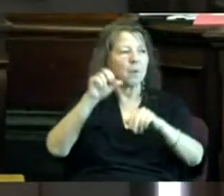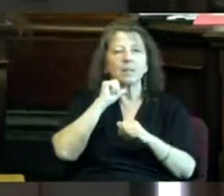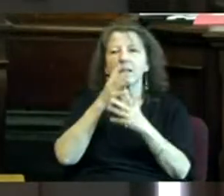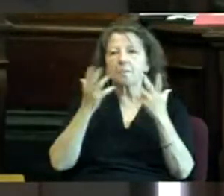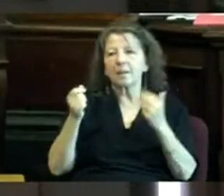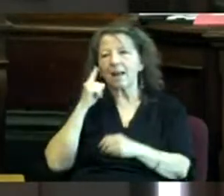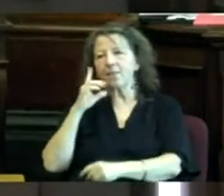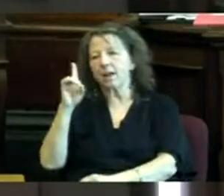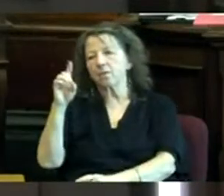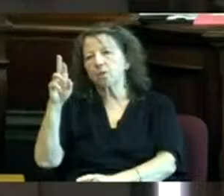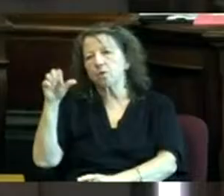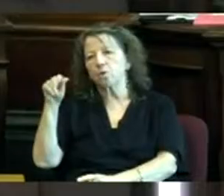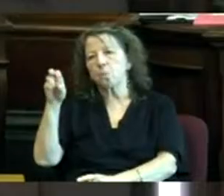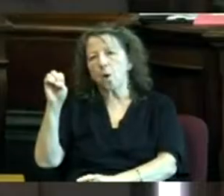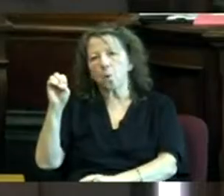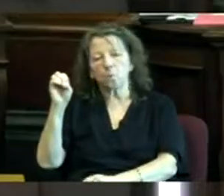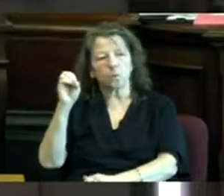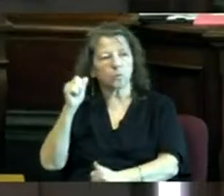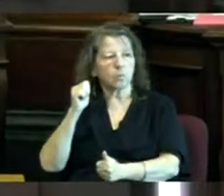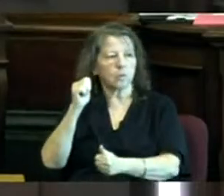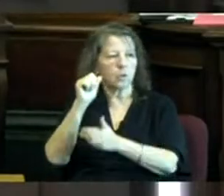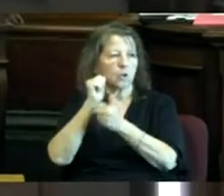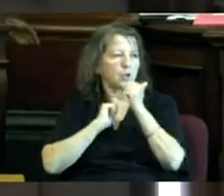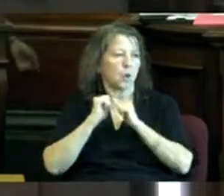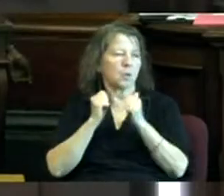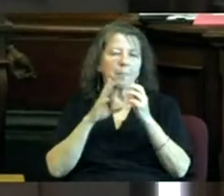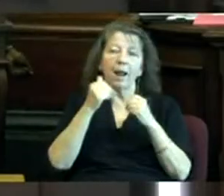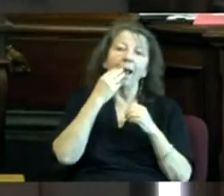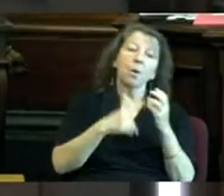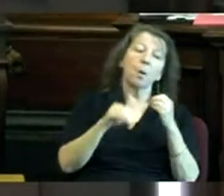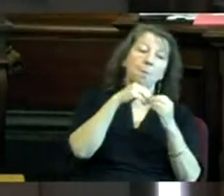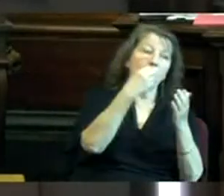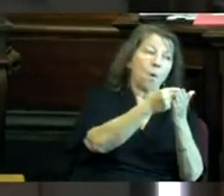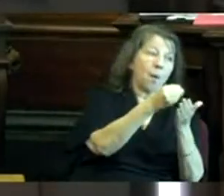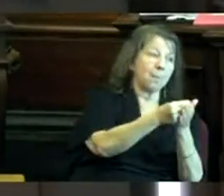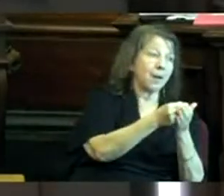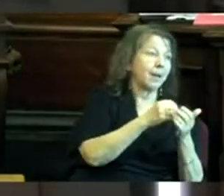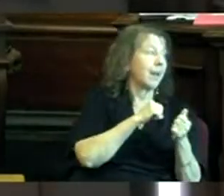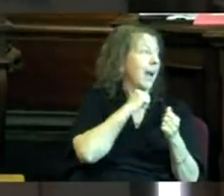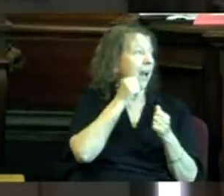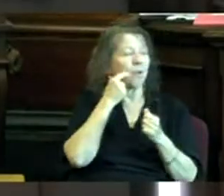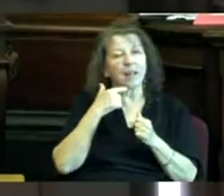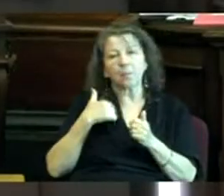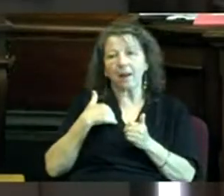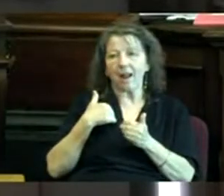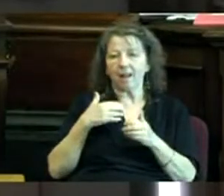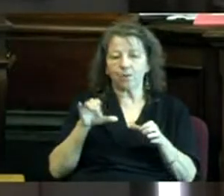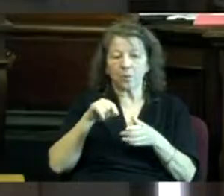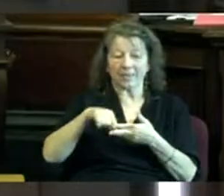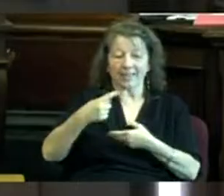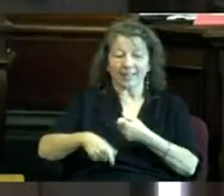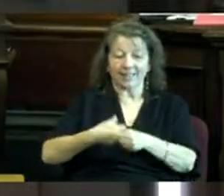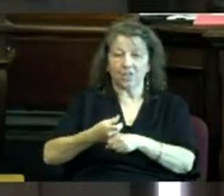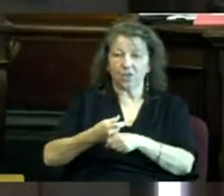unpopular opinion, but I think they are losing their popularity. And I think people like the drone shows. So I'm